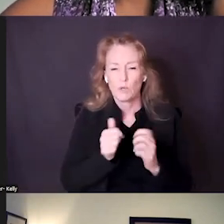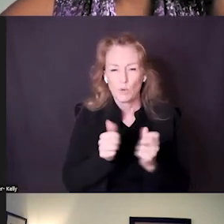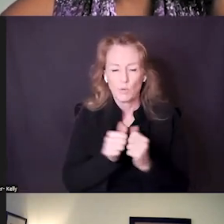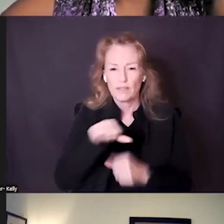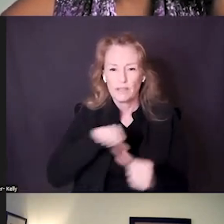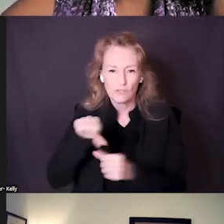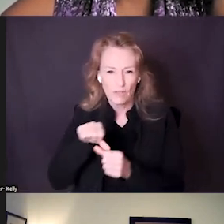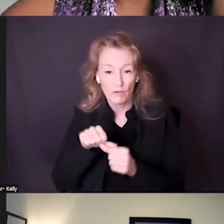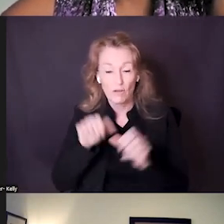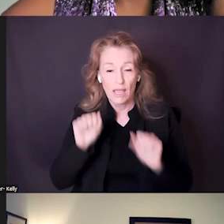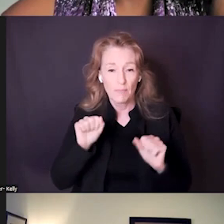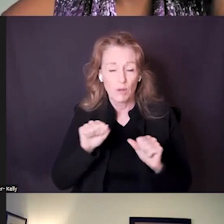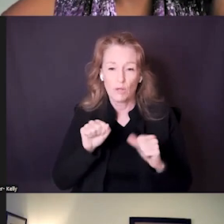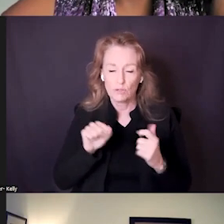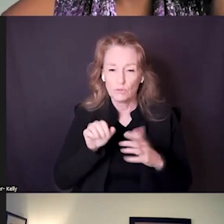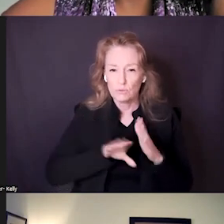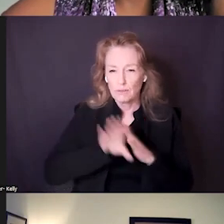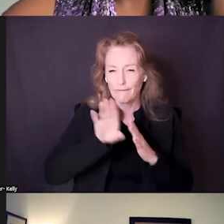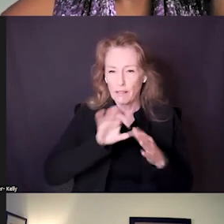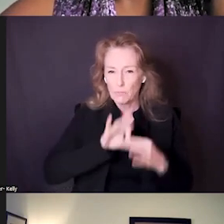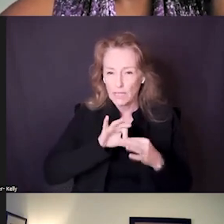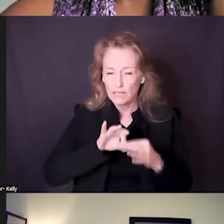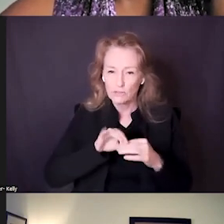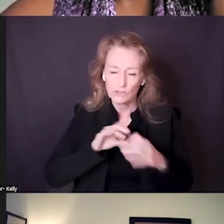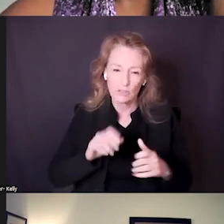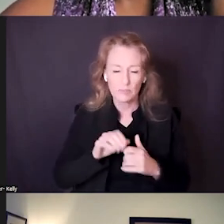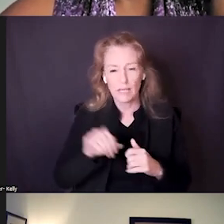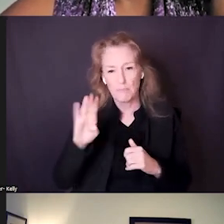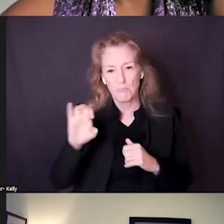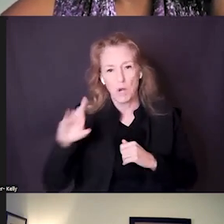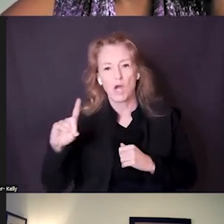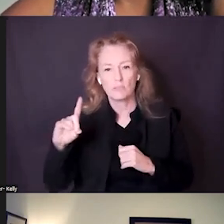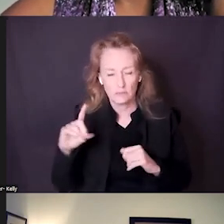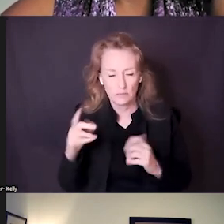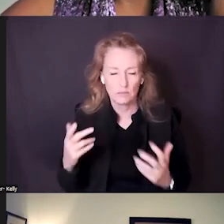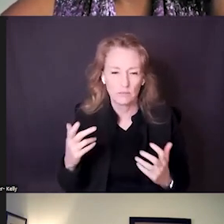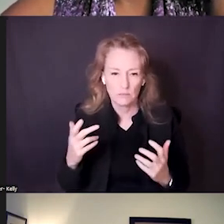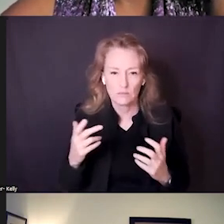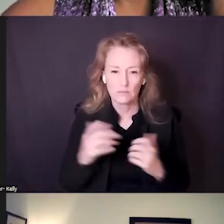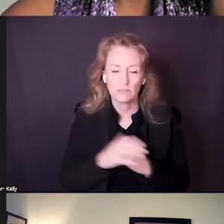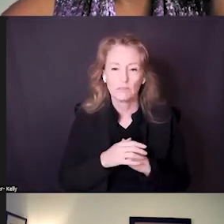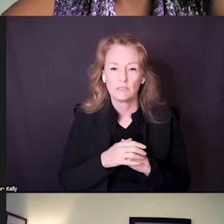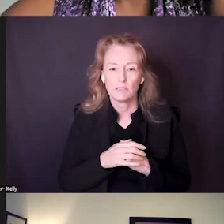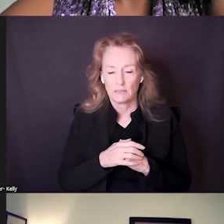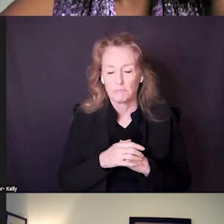THAT I DON'T THINK HAD EXISTED EVEN IF THEY WERE STILL COMING FROM A LOCAL COMMUNITY WAS REALLY IMPORTANT.